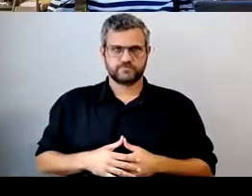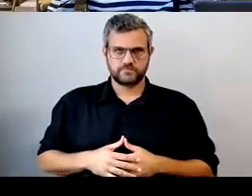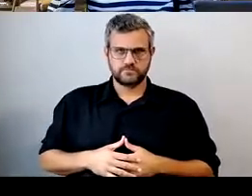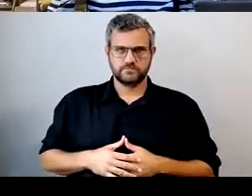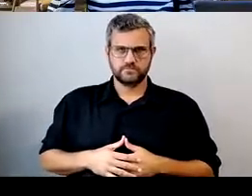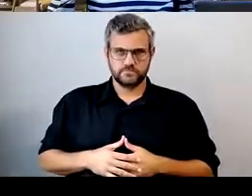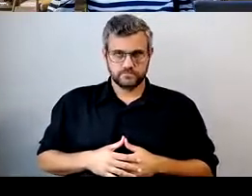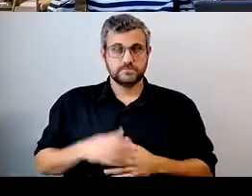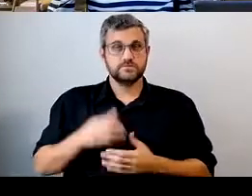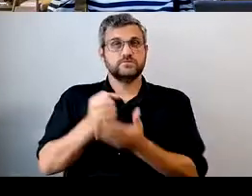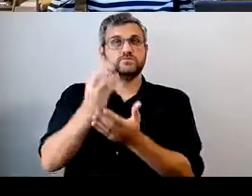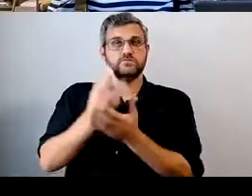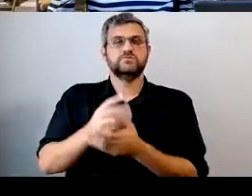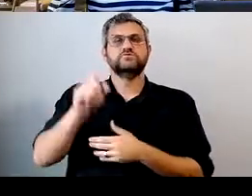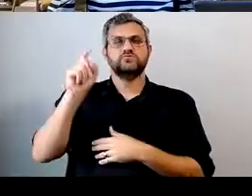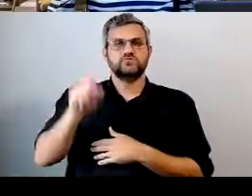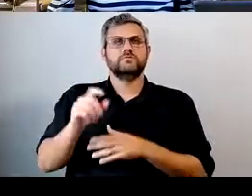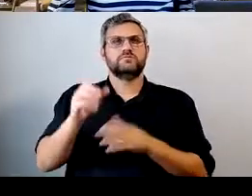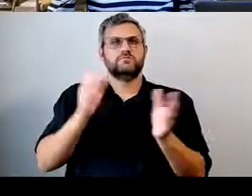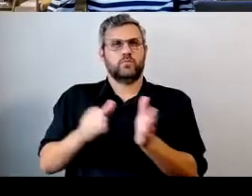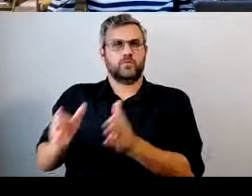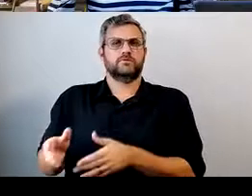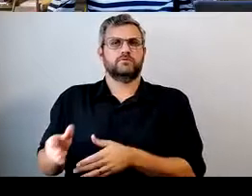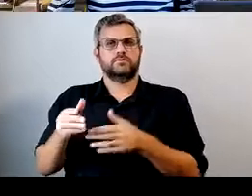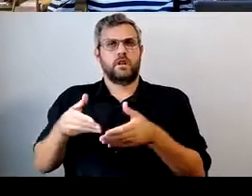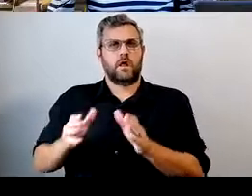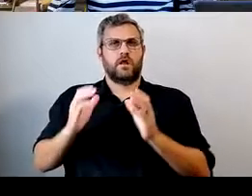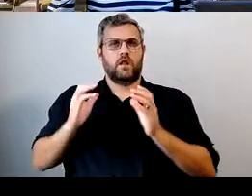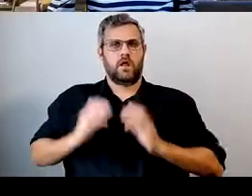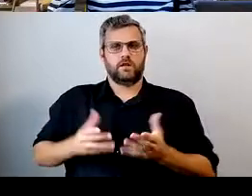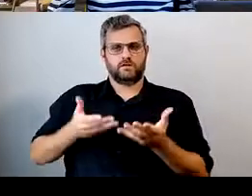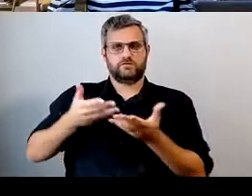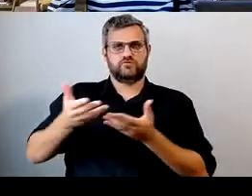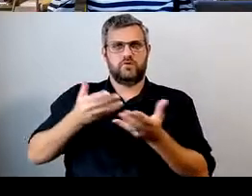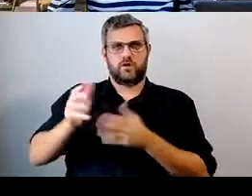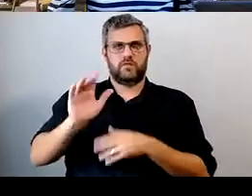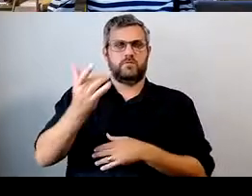Social workers should also be prepared to allow clients to interact in their preferred way.